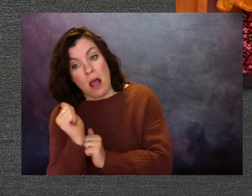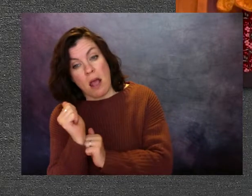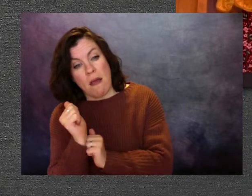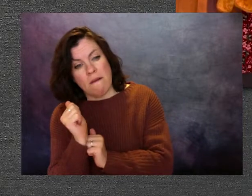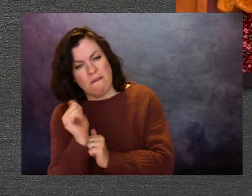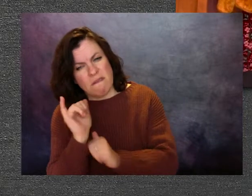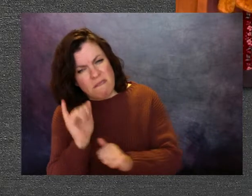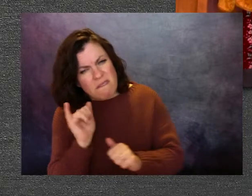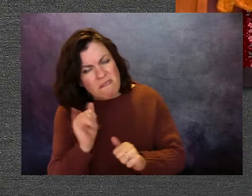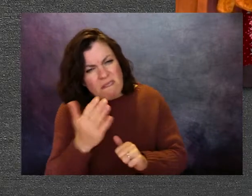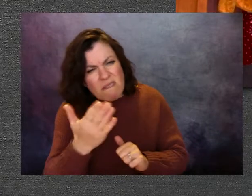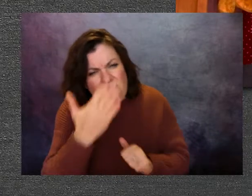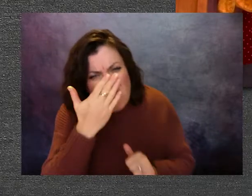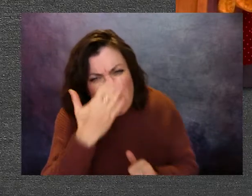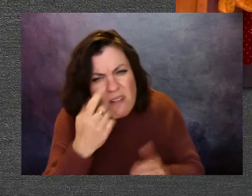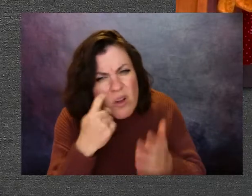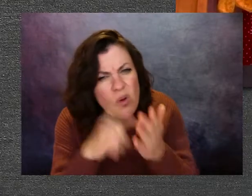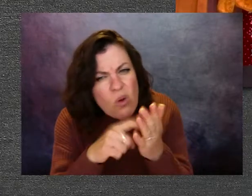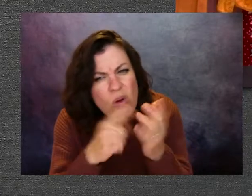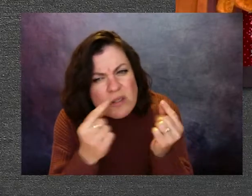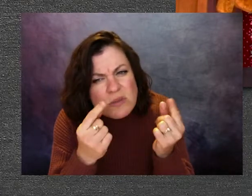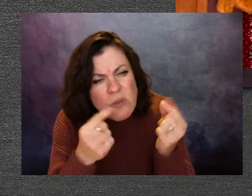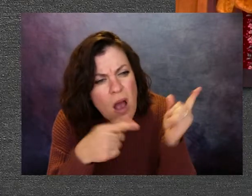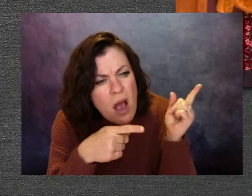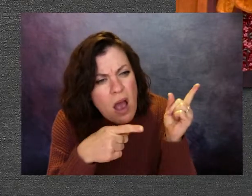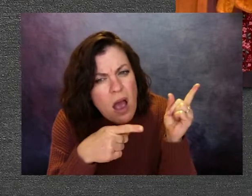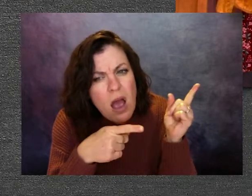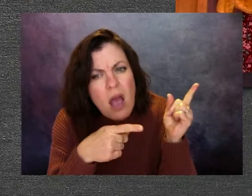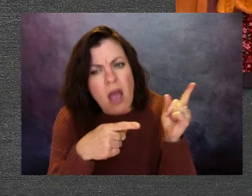I notice that there's these yellow stripes on the pants and